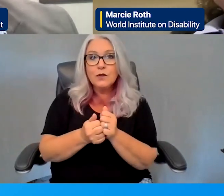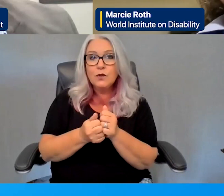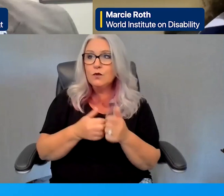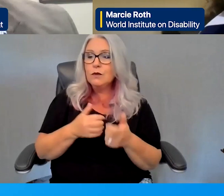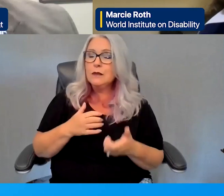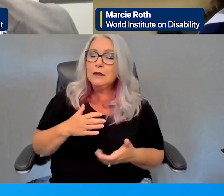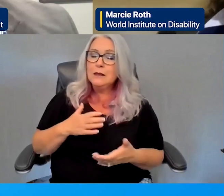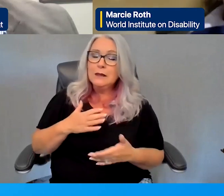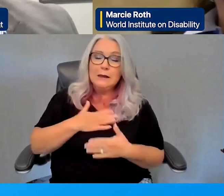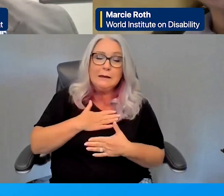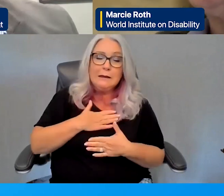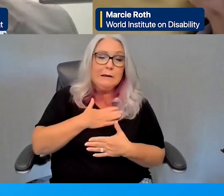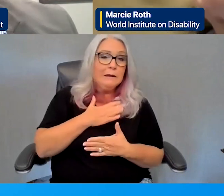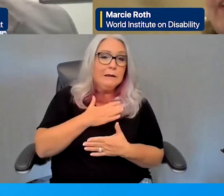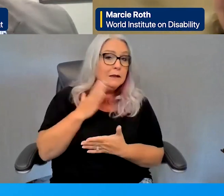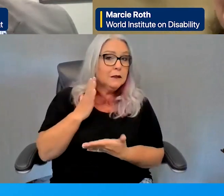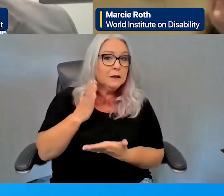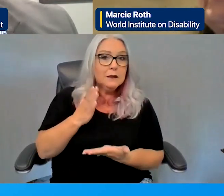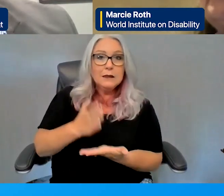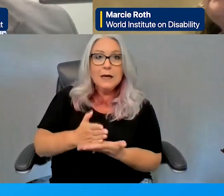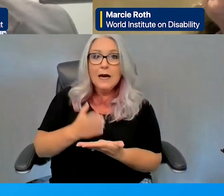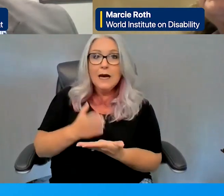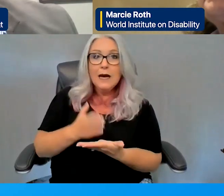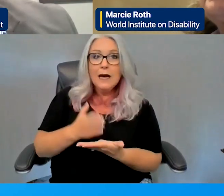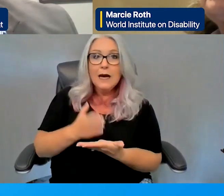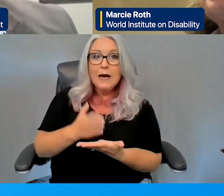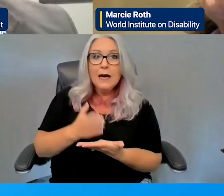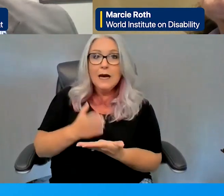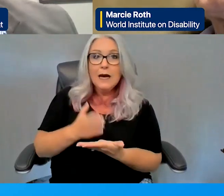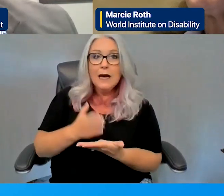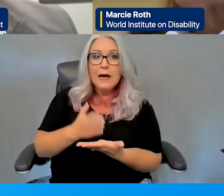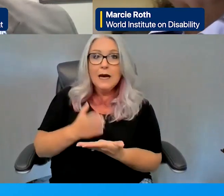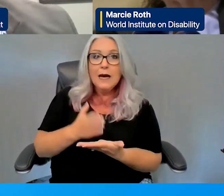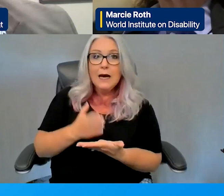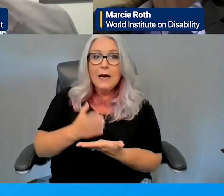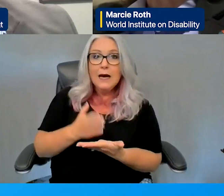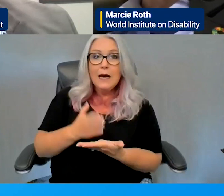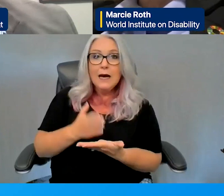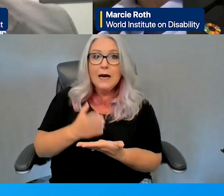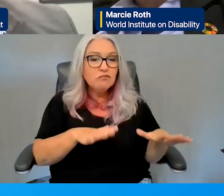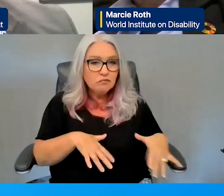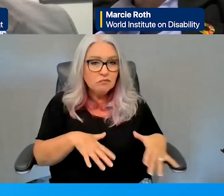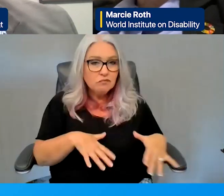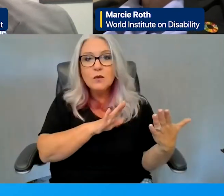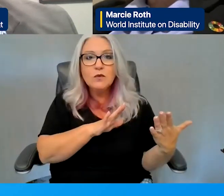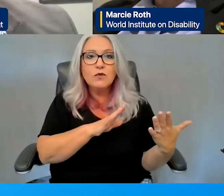very lackadaisical enforcement